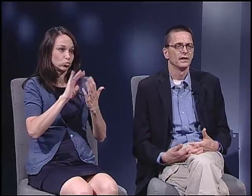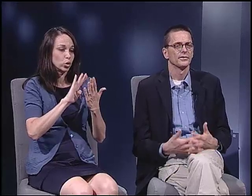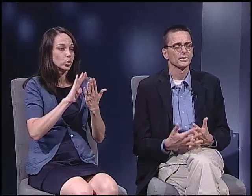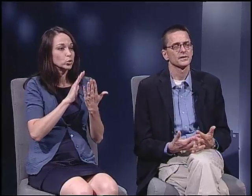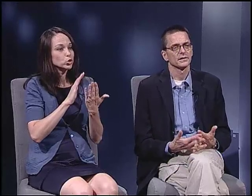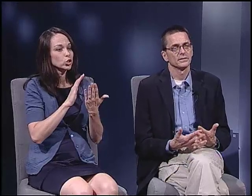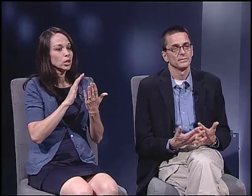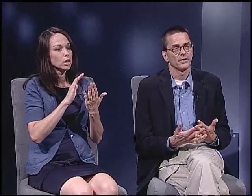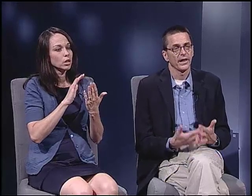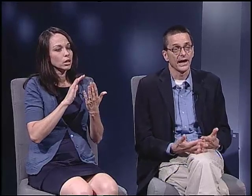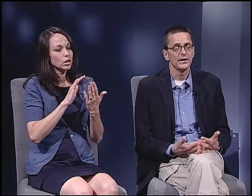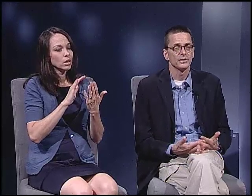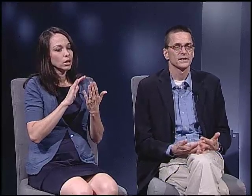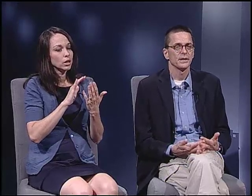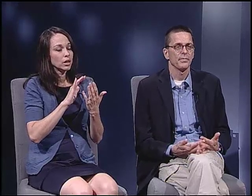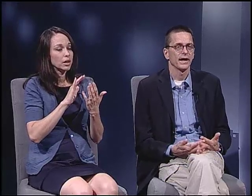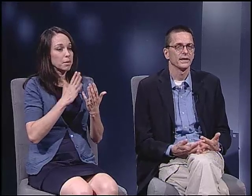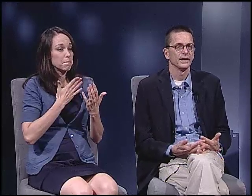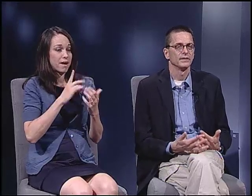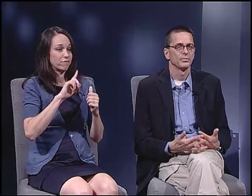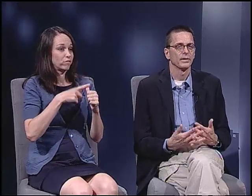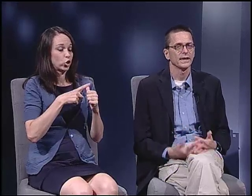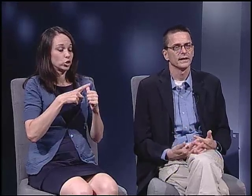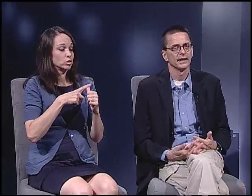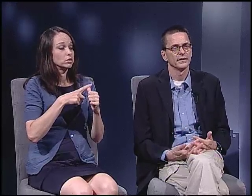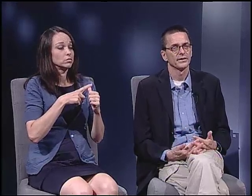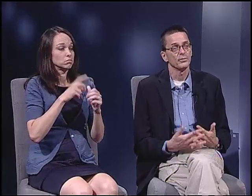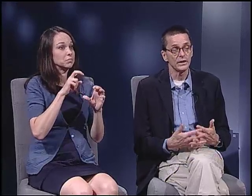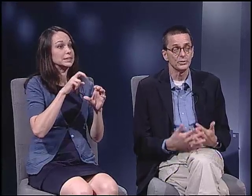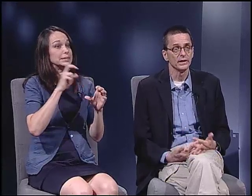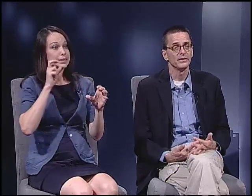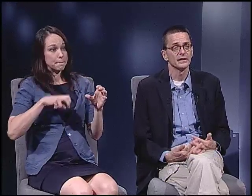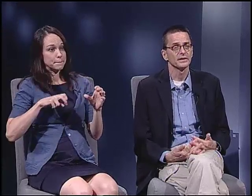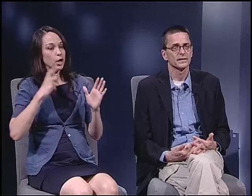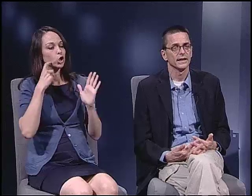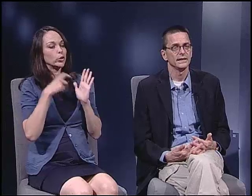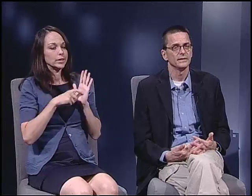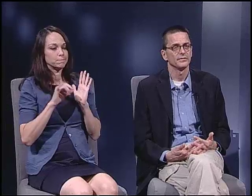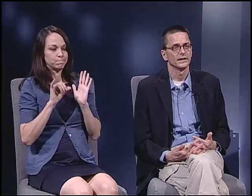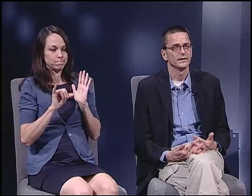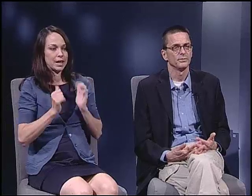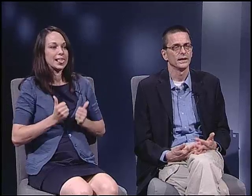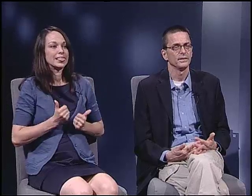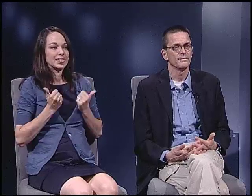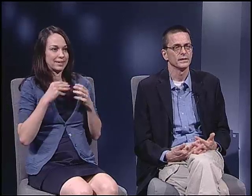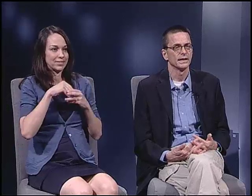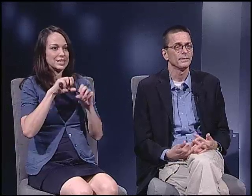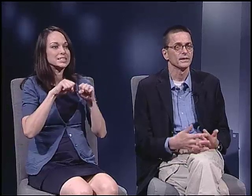the first thing I do is step back and recognize that we do live in a society defined by male dominances,